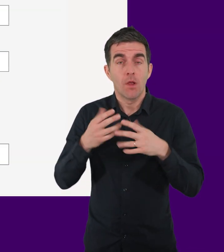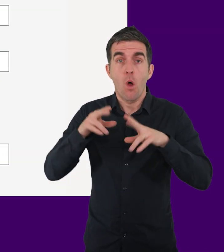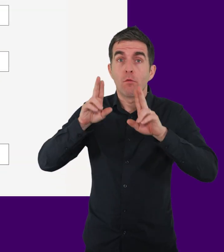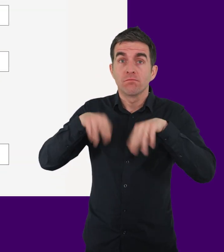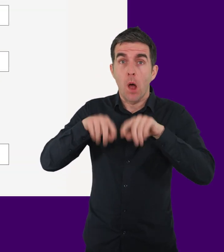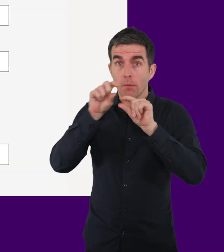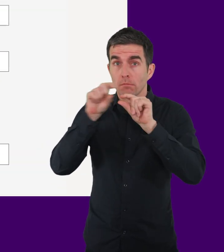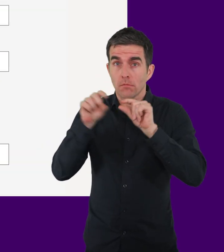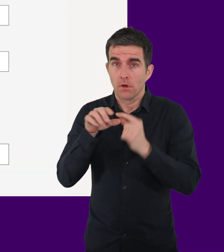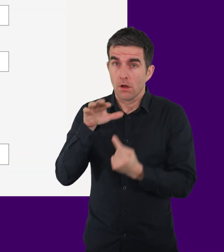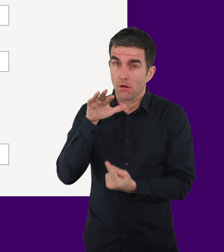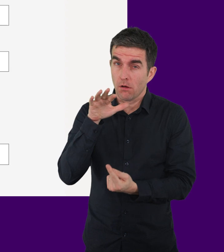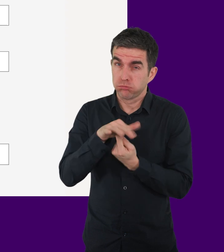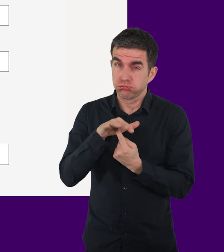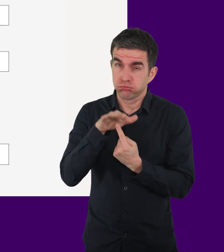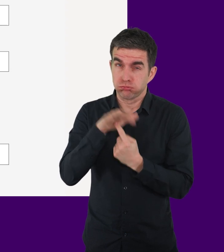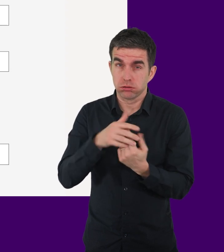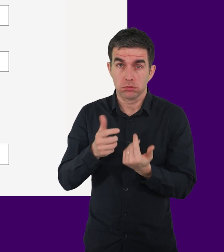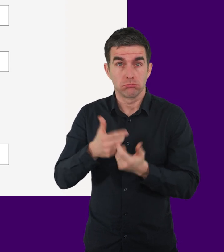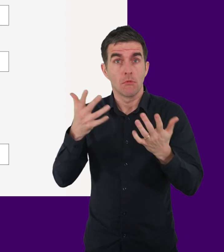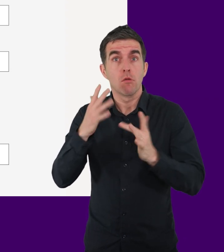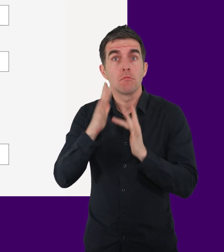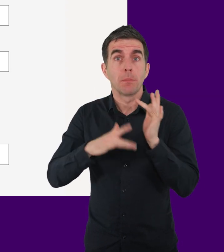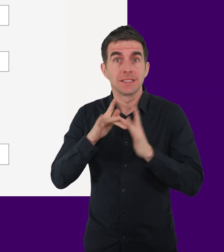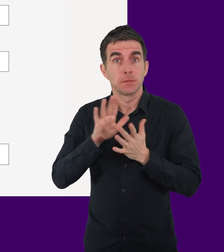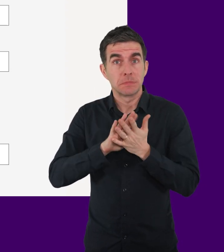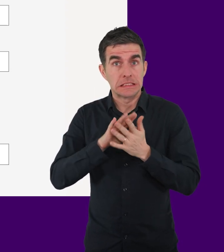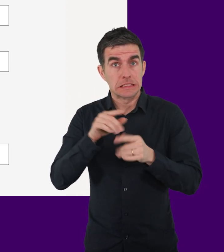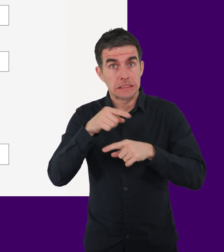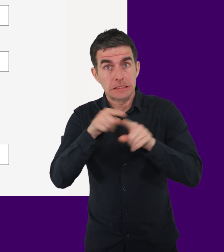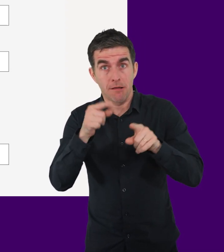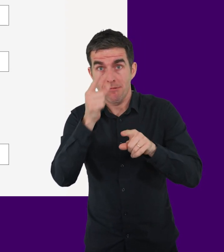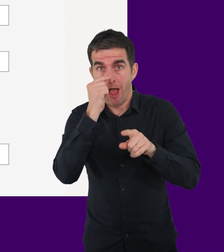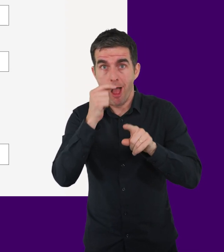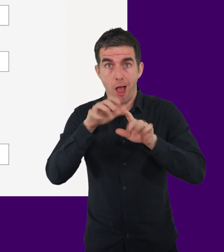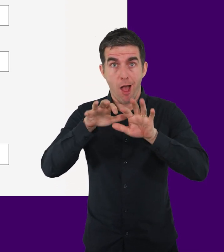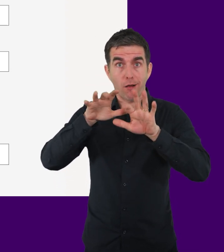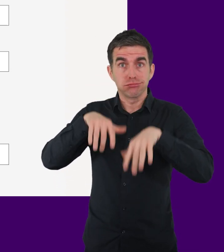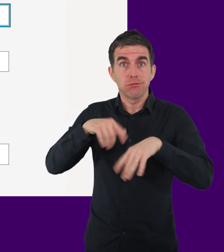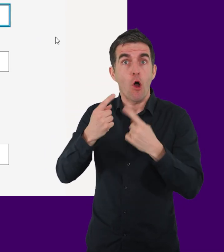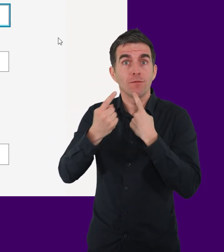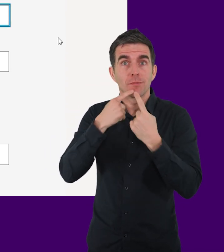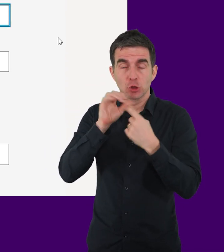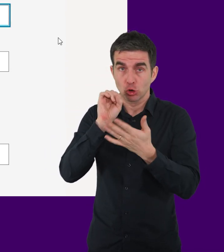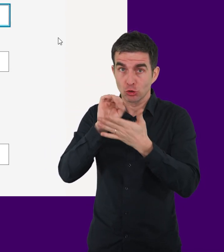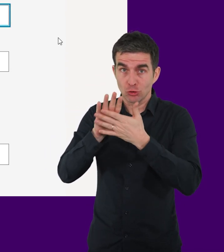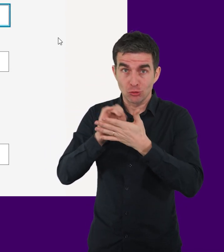Form fields are a vital component of many websites. They allow people to enter information and complete key tasks.